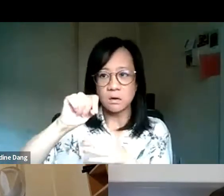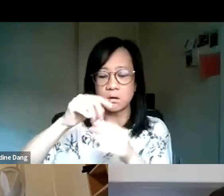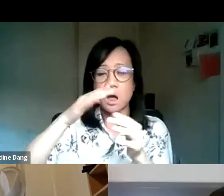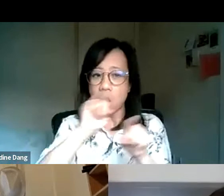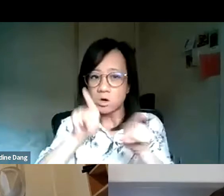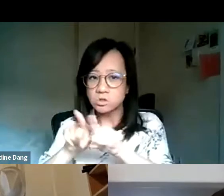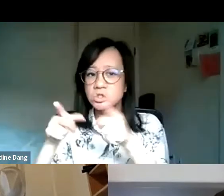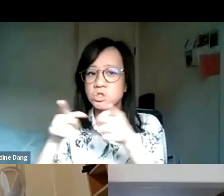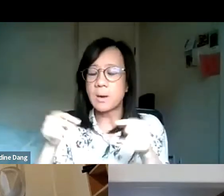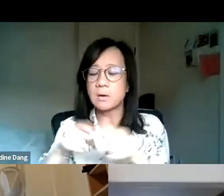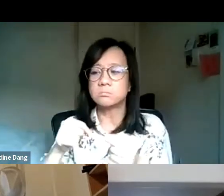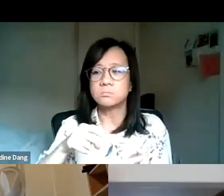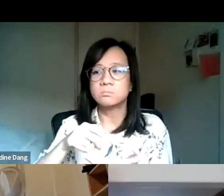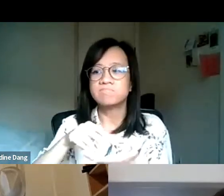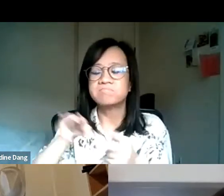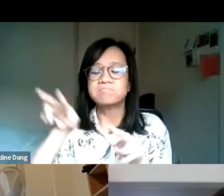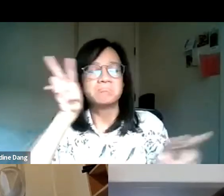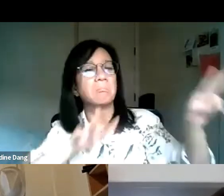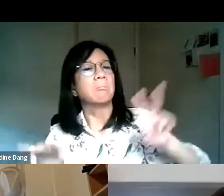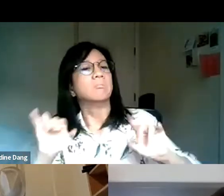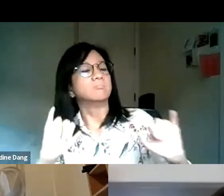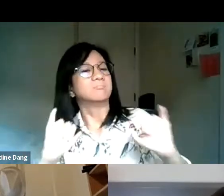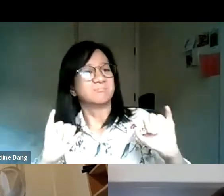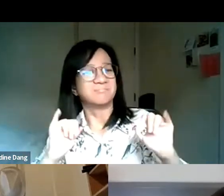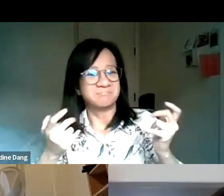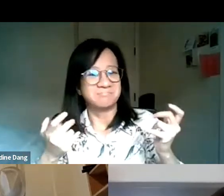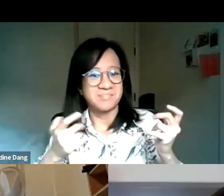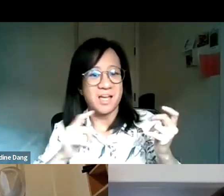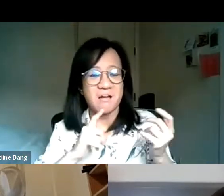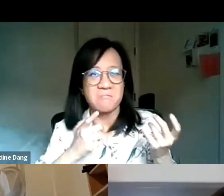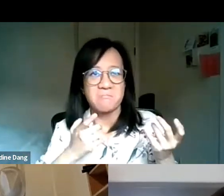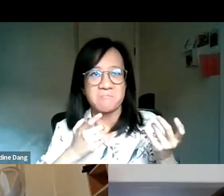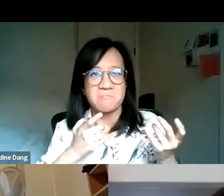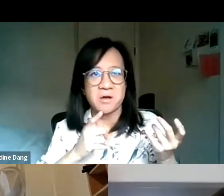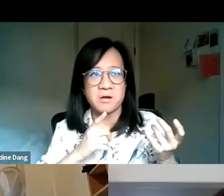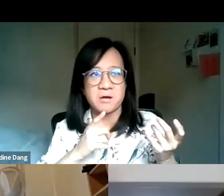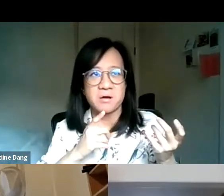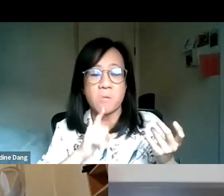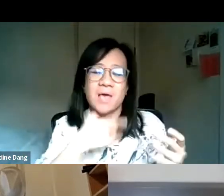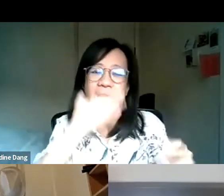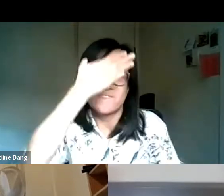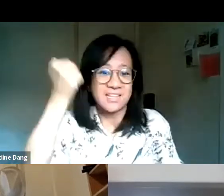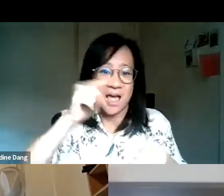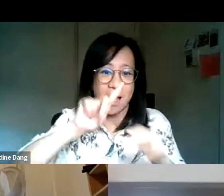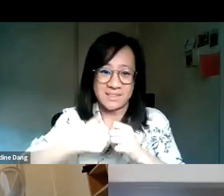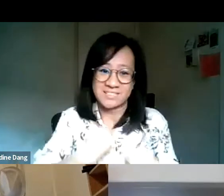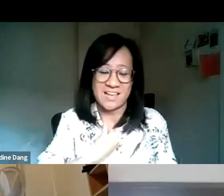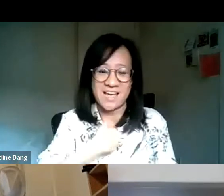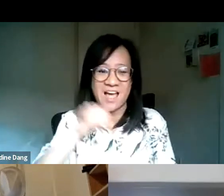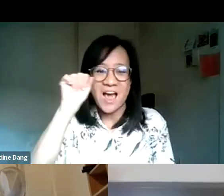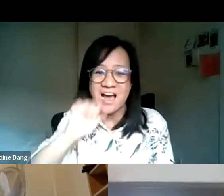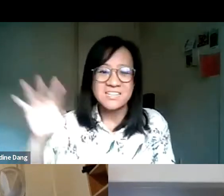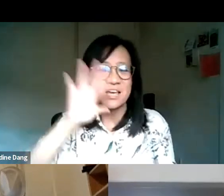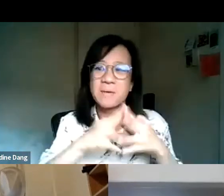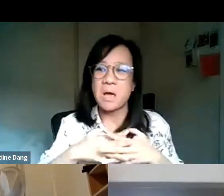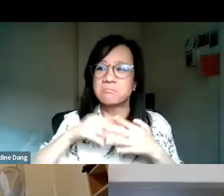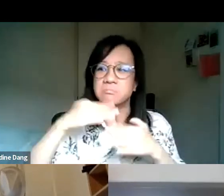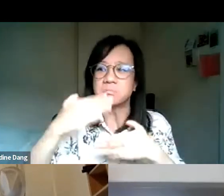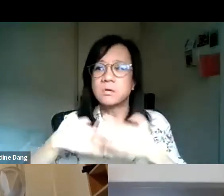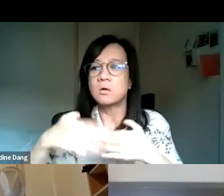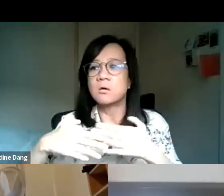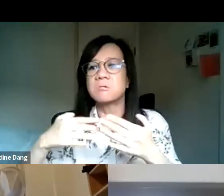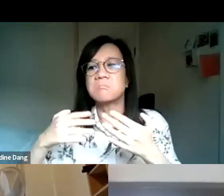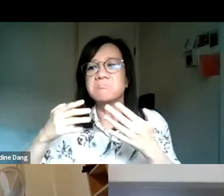at all, and so going to Singapore really helped me sort of see other Asians in context, and